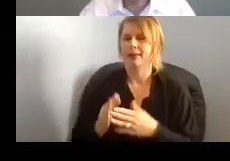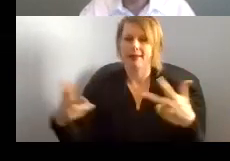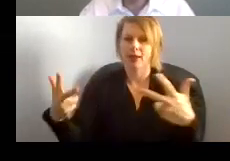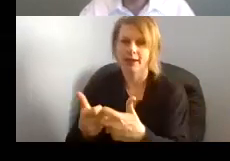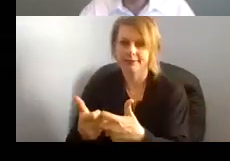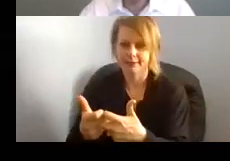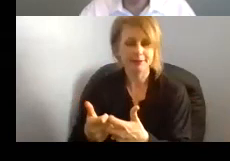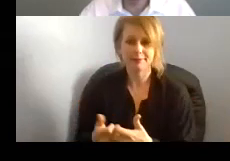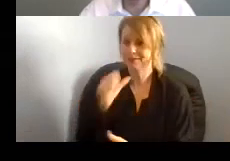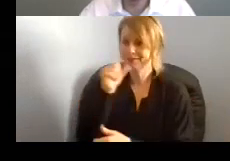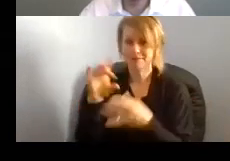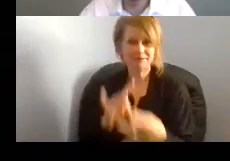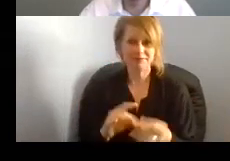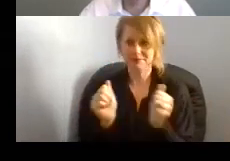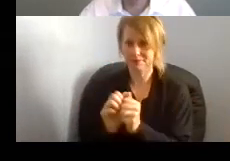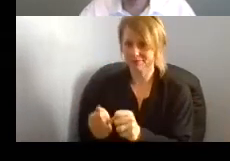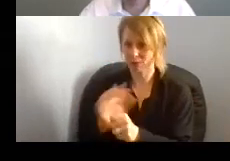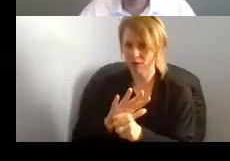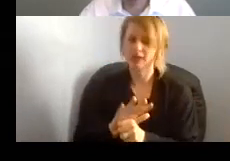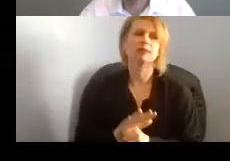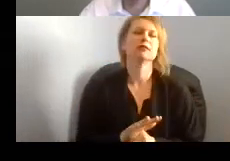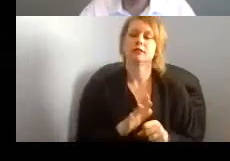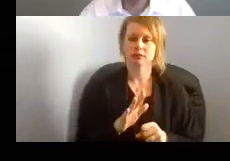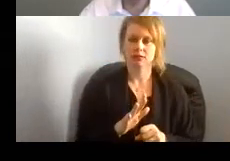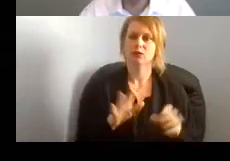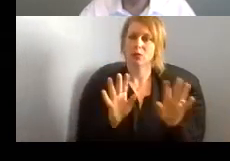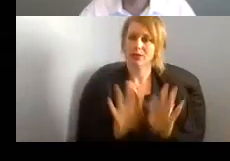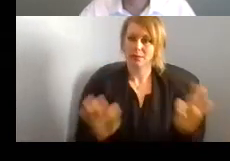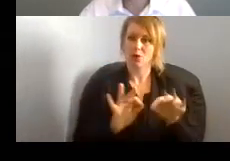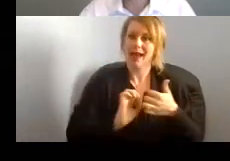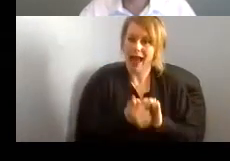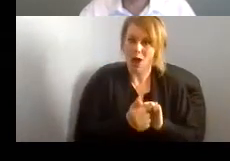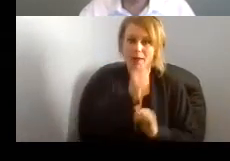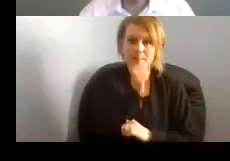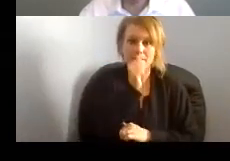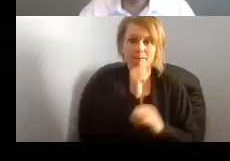So it becomes important to help children deal with their fears and concerns about the pandemic in addition to any grief